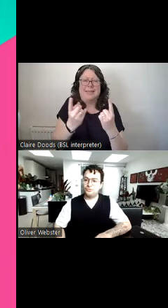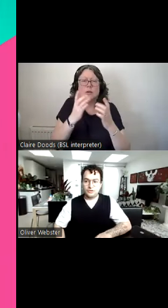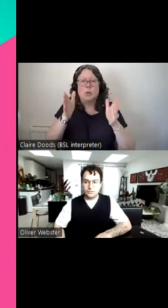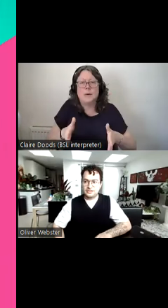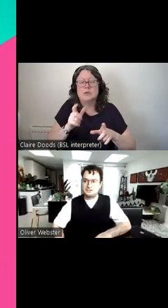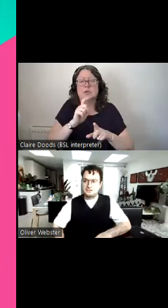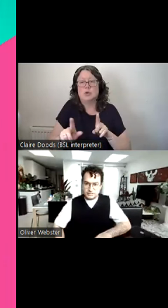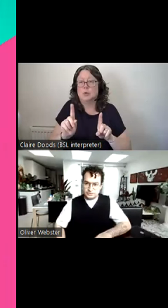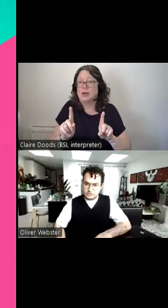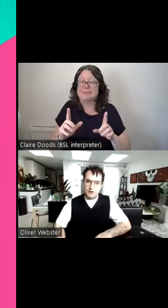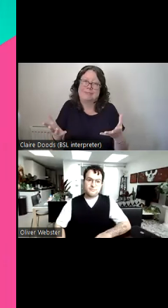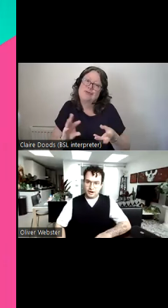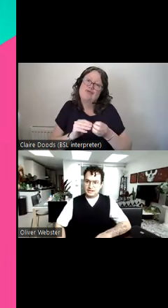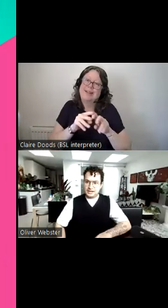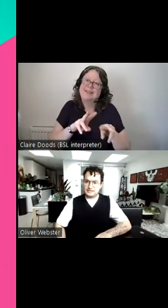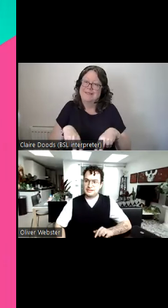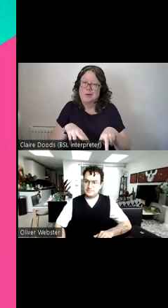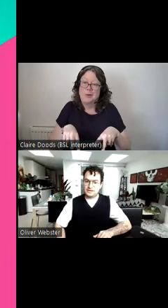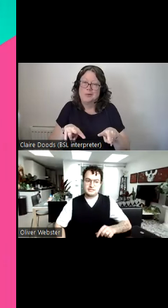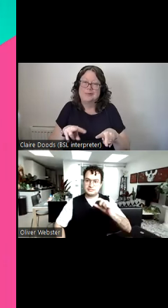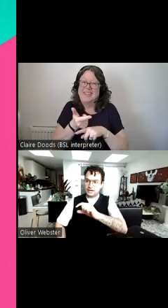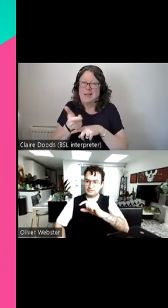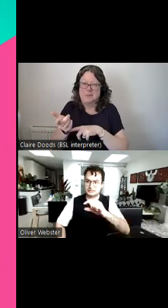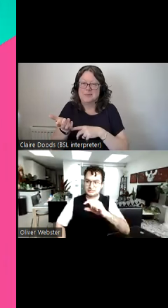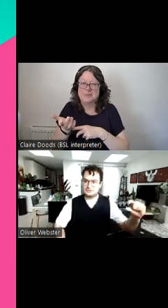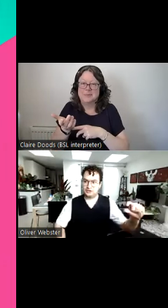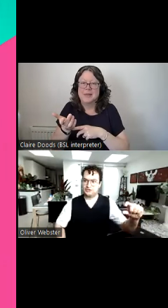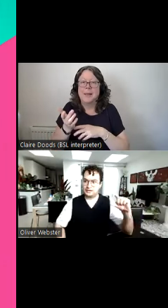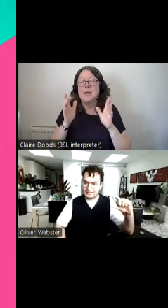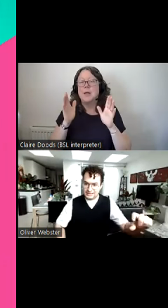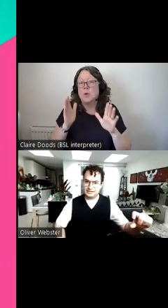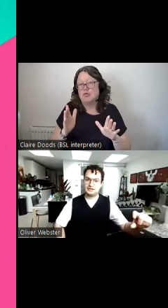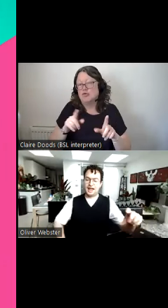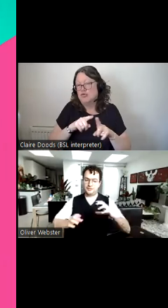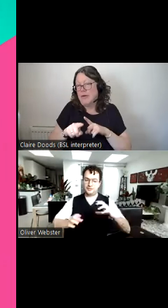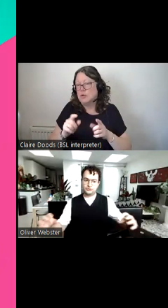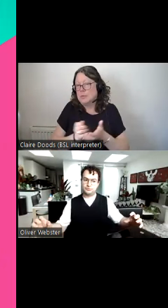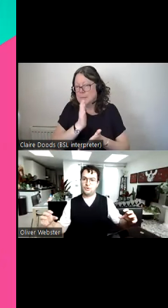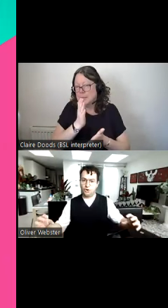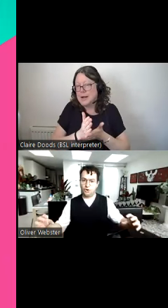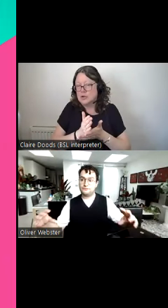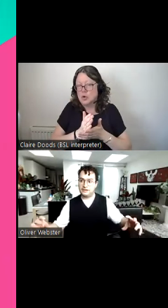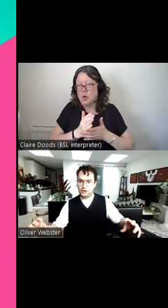One thing that's always good to bear in mind is keeping a subtitle safe zone clear at the bottom of your video